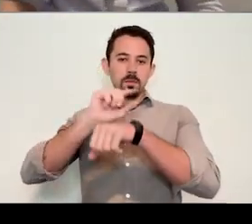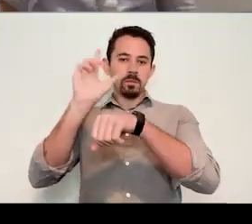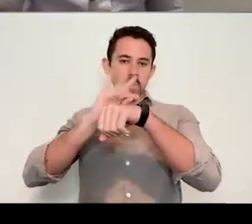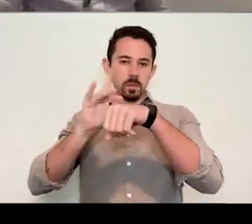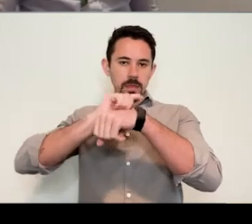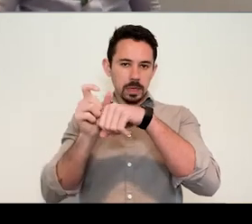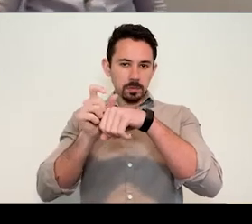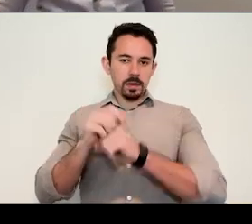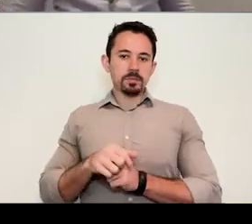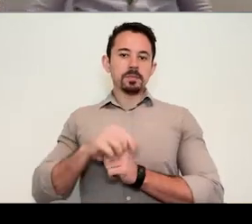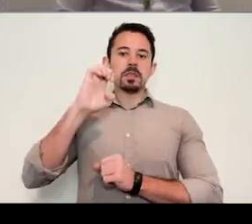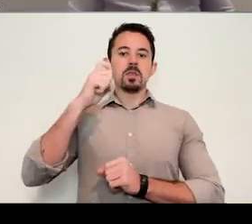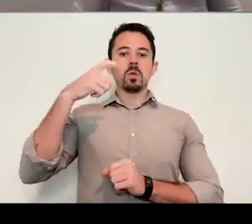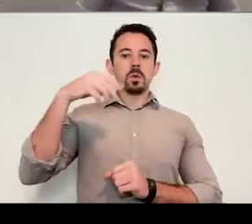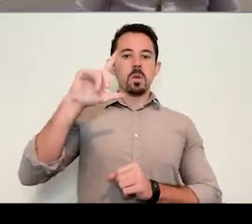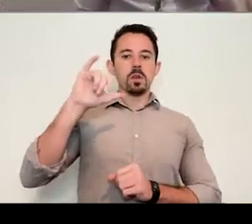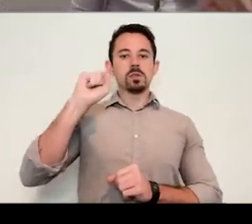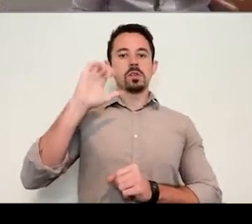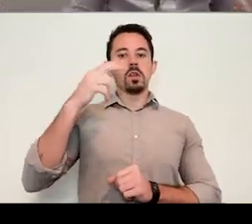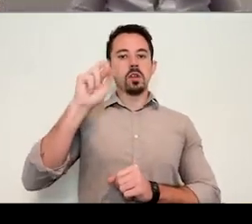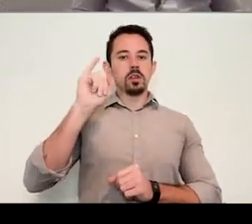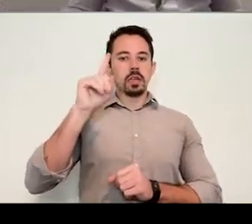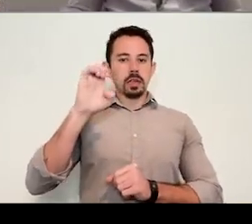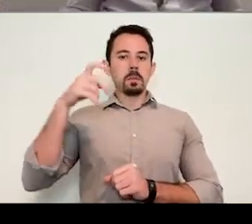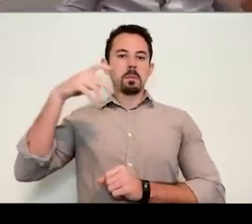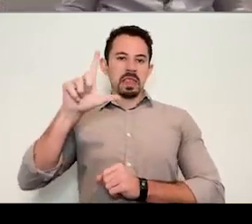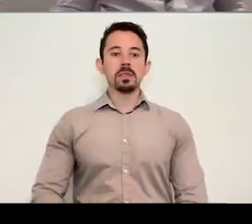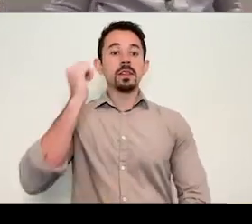So every day we brush our teeth which removes the gritty film that we can feel